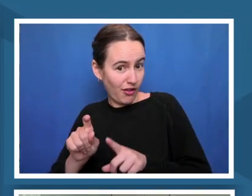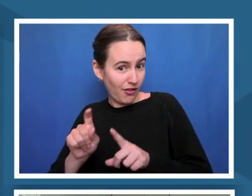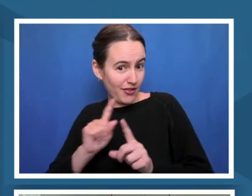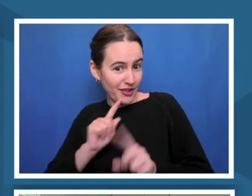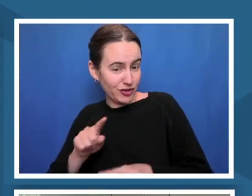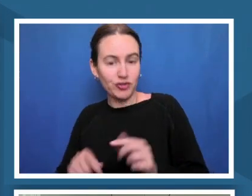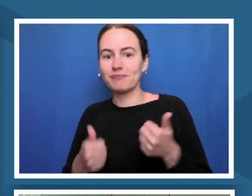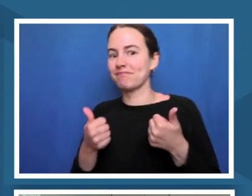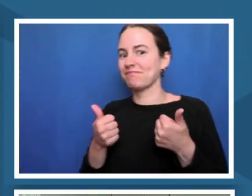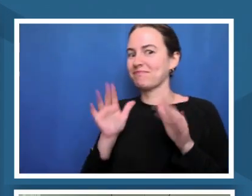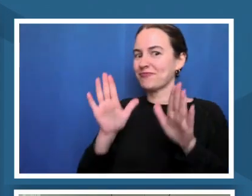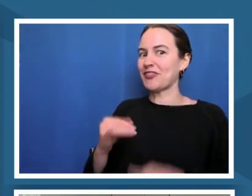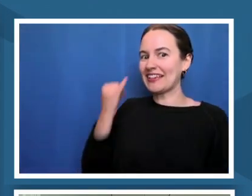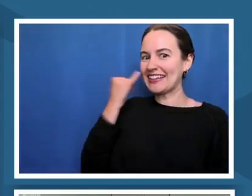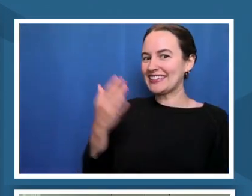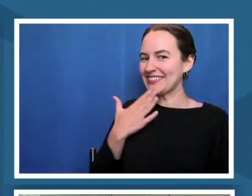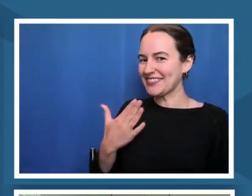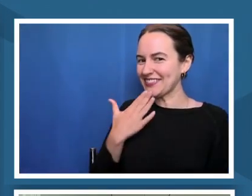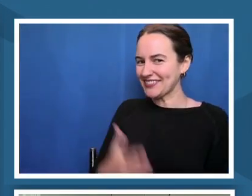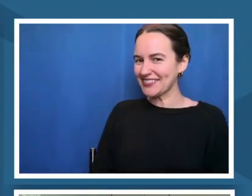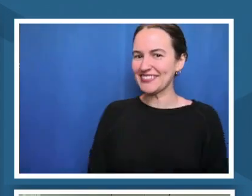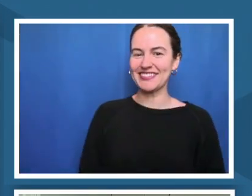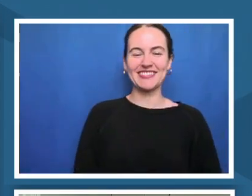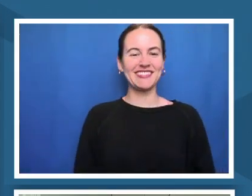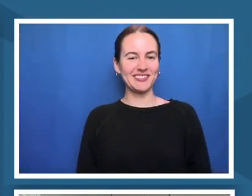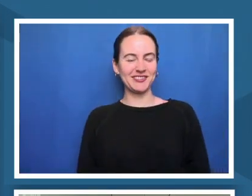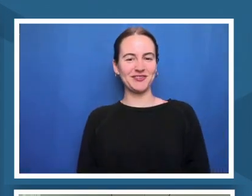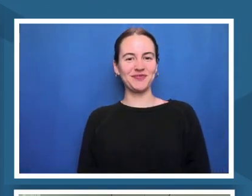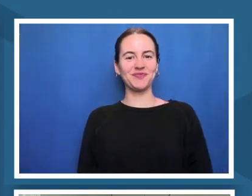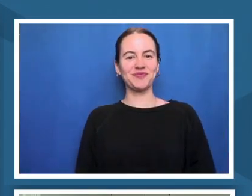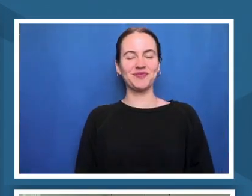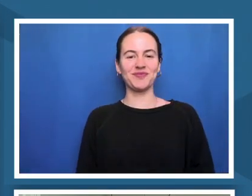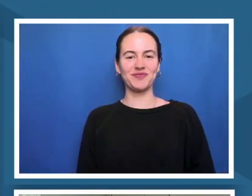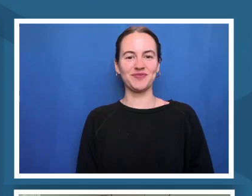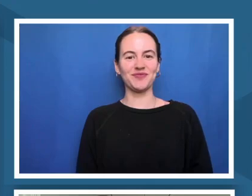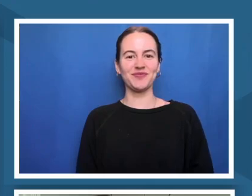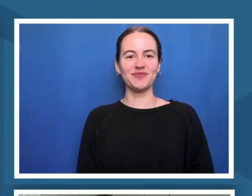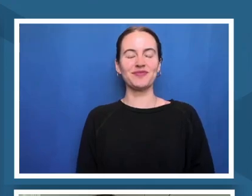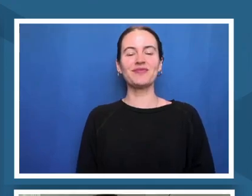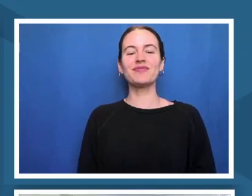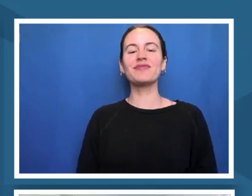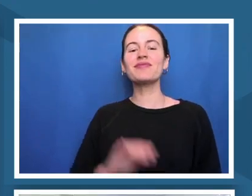you so much elizabeth